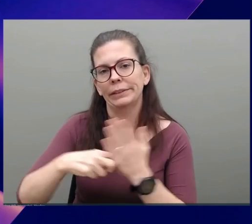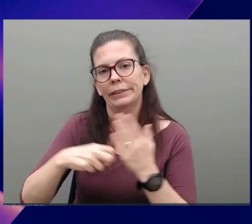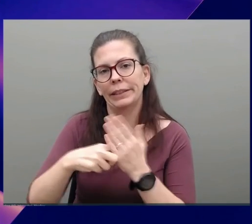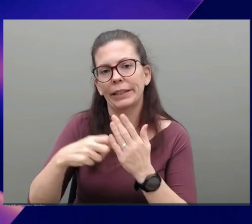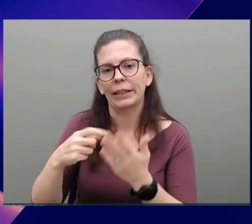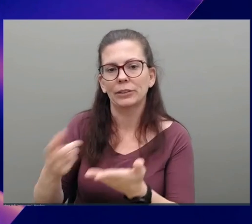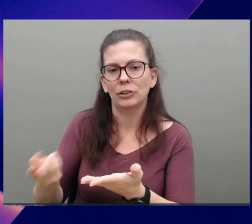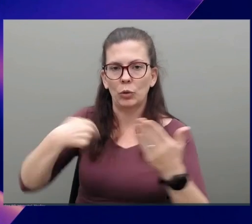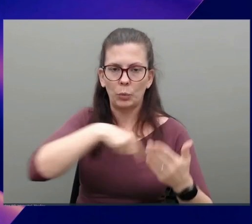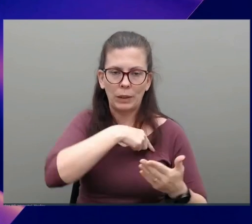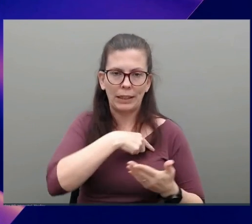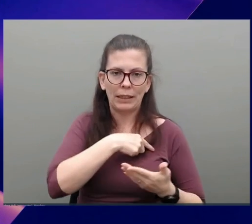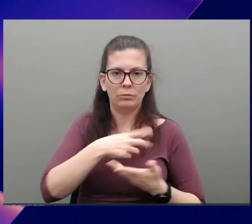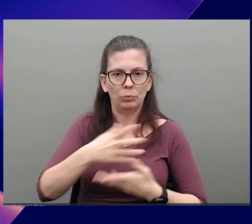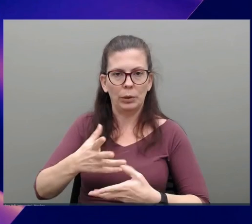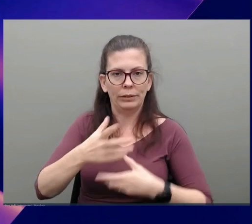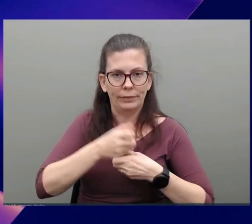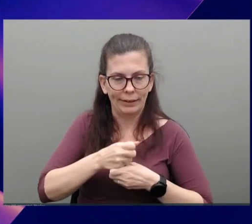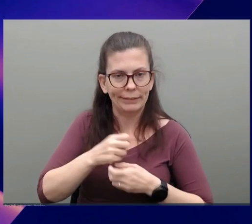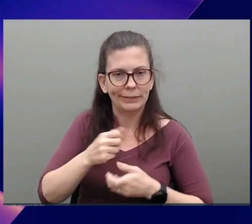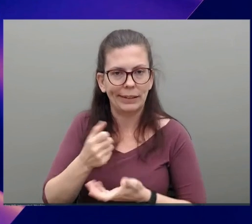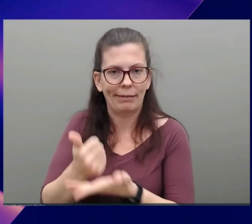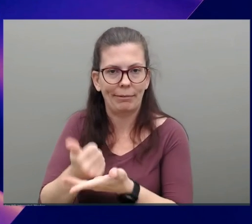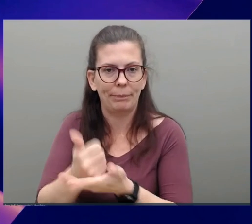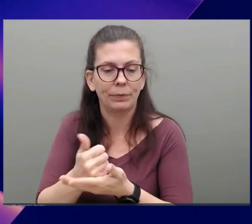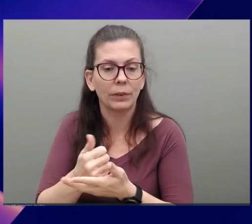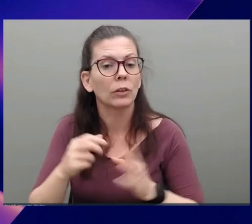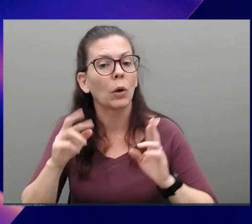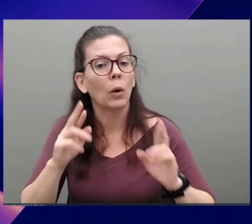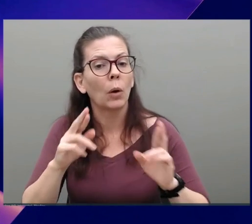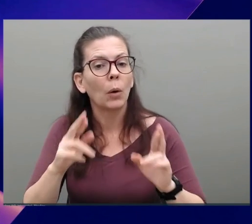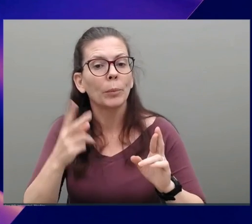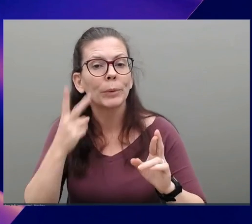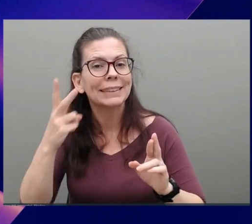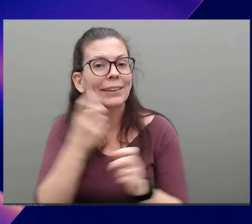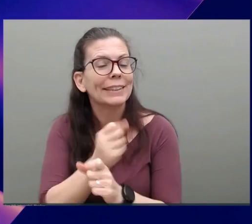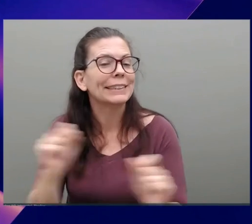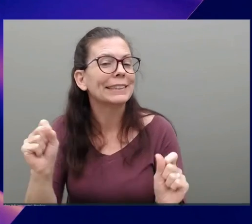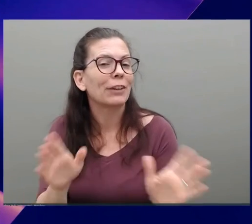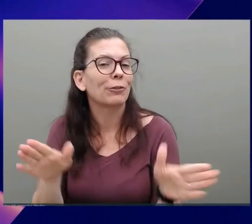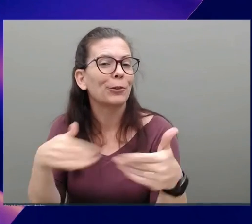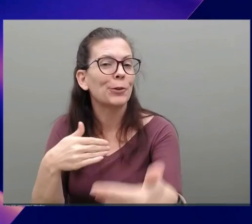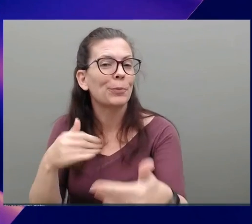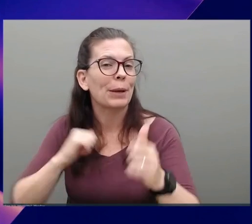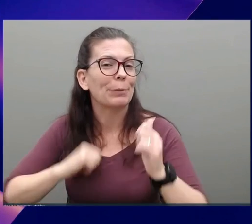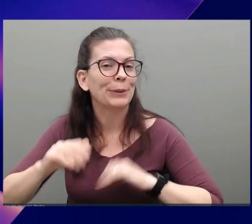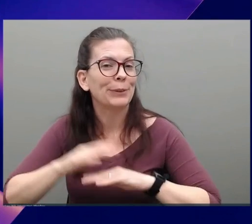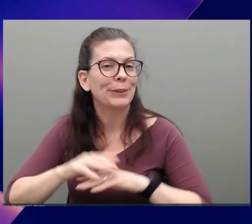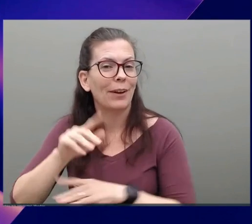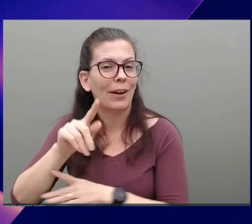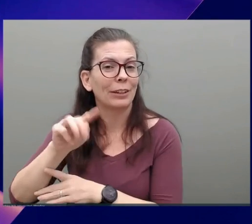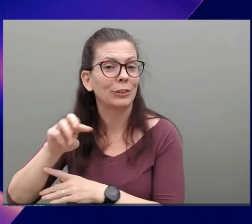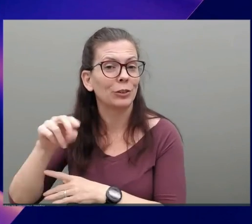And hopefully we'll be seeing them in the safe-room episodes on Twitch. Yeah. - And? And if you wanna meet our team